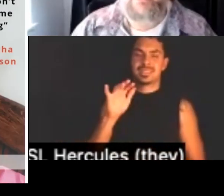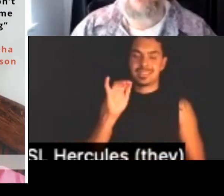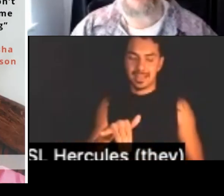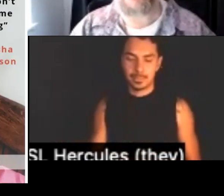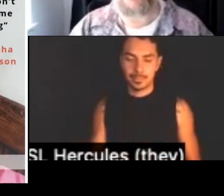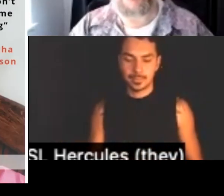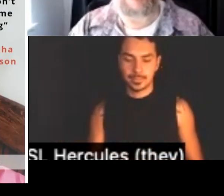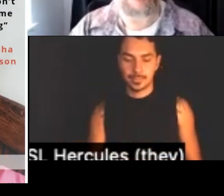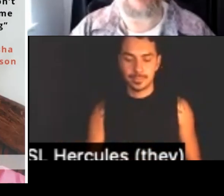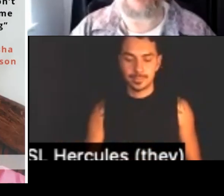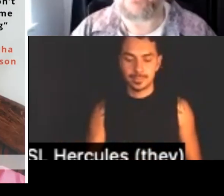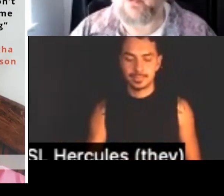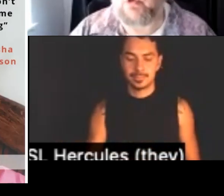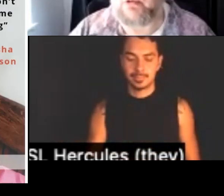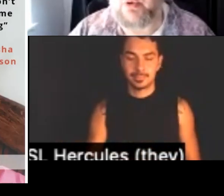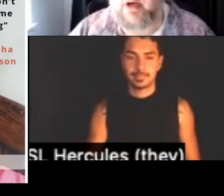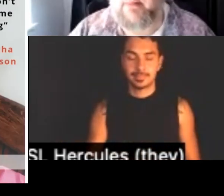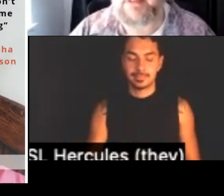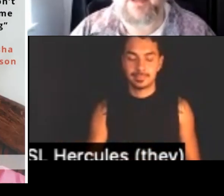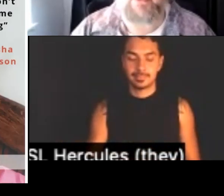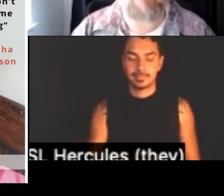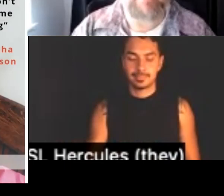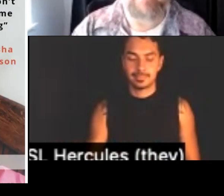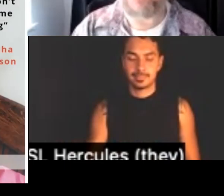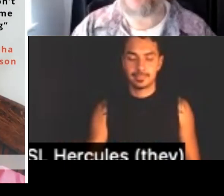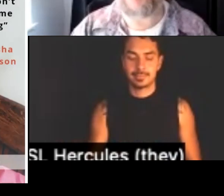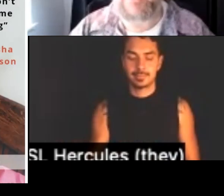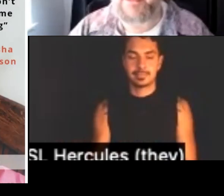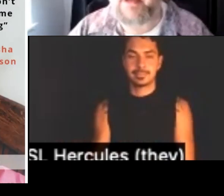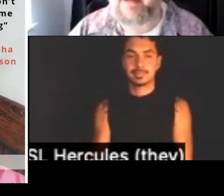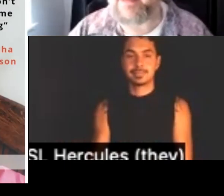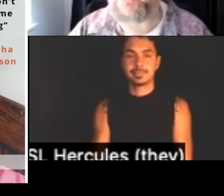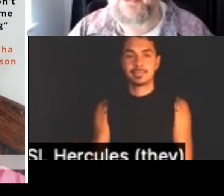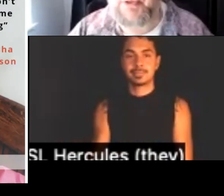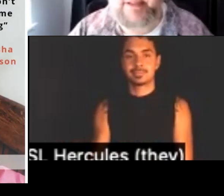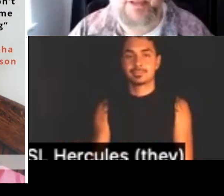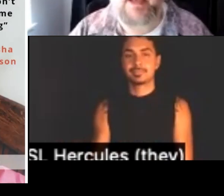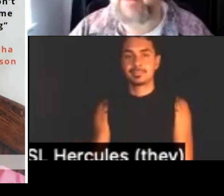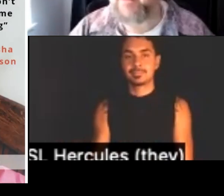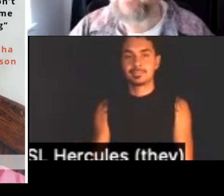We can also look at things like historical trauma. So I just mentioned institutionalization,